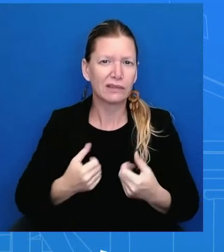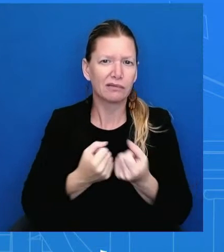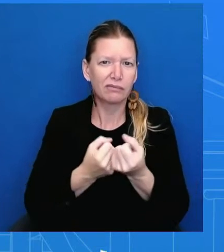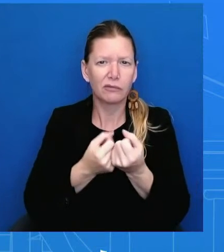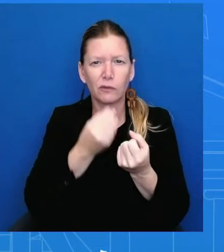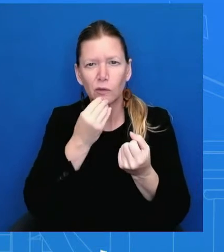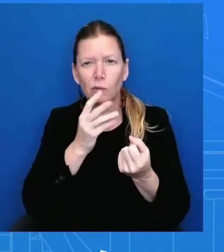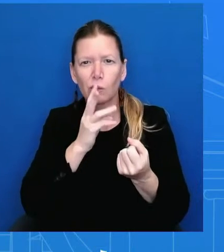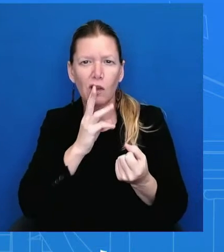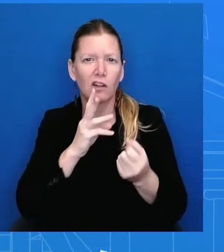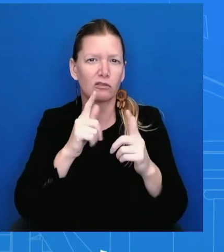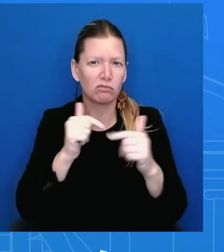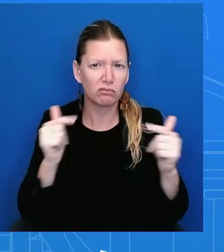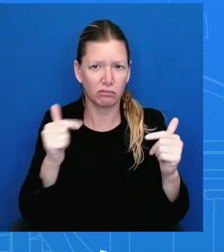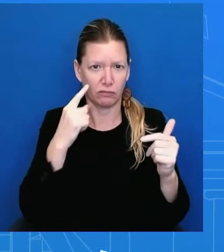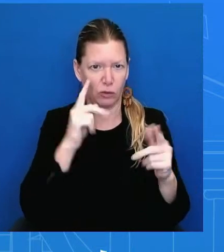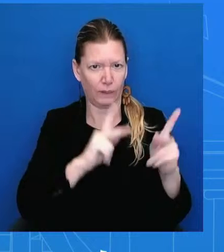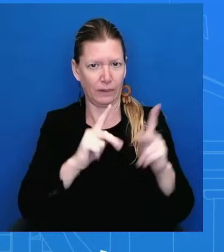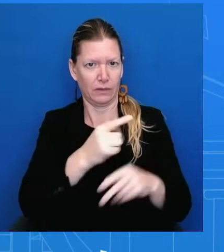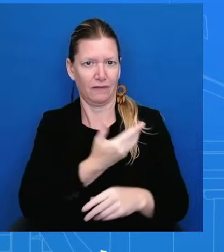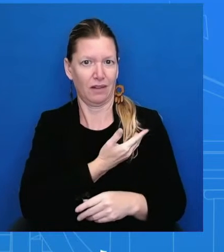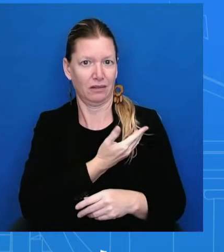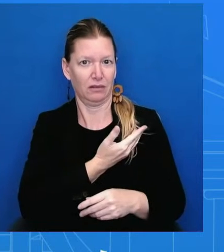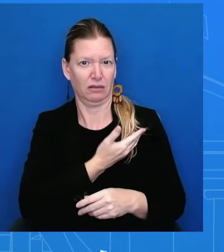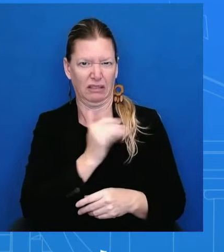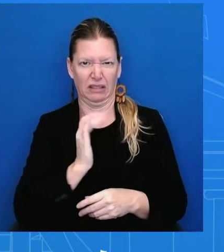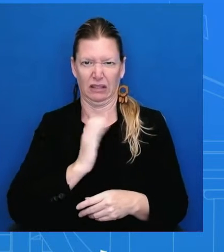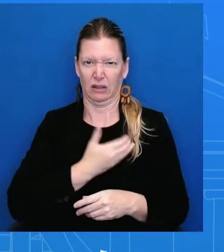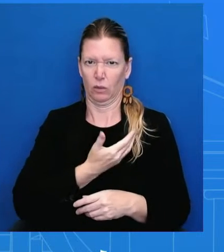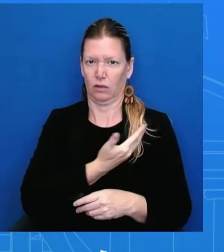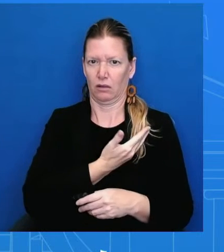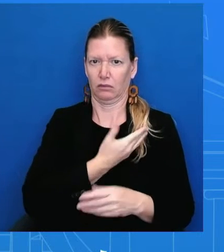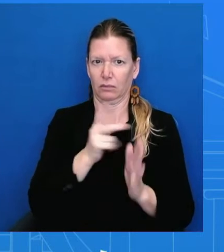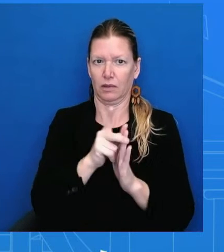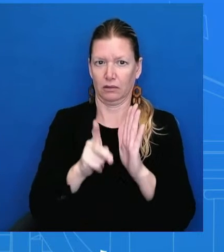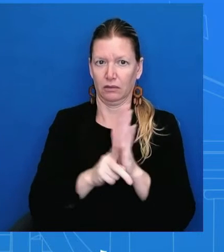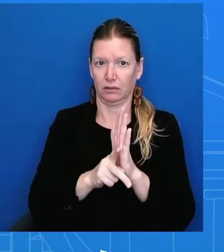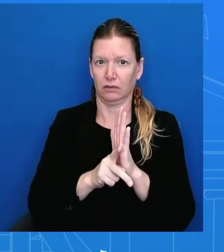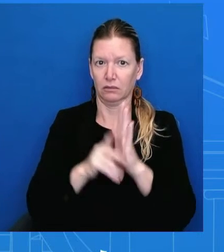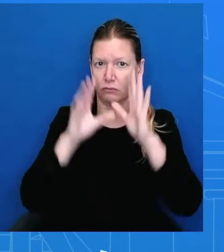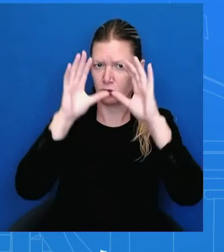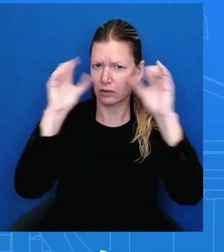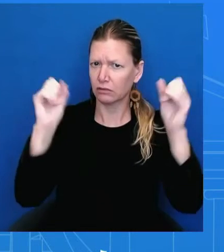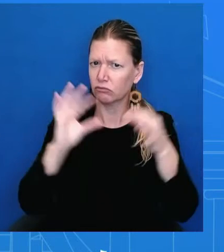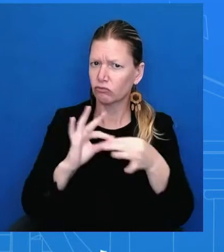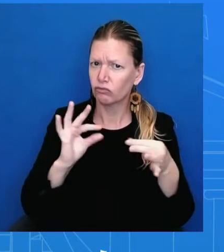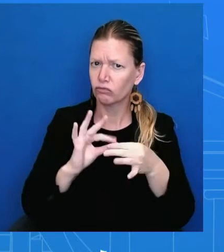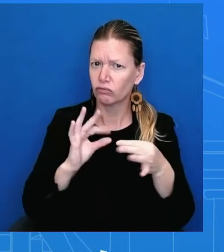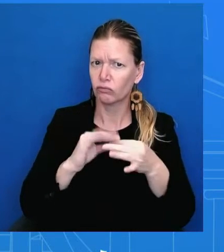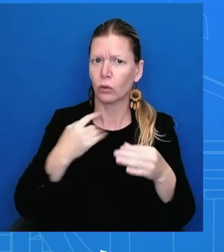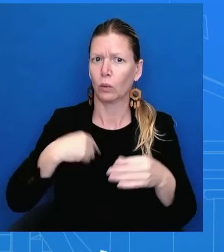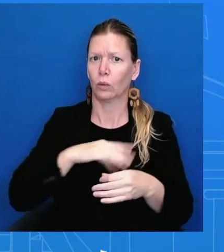to adjust the policies that we -- that we are executing with respect to Gaza as we see things unfold on the ground.